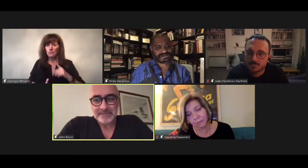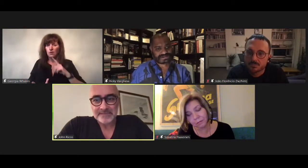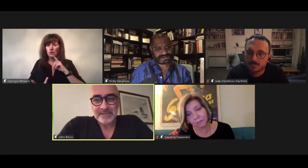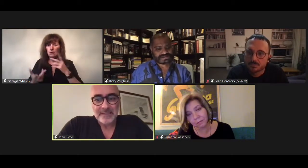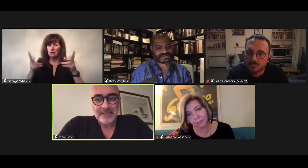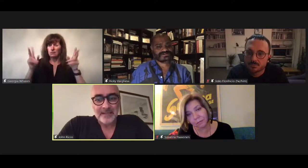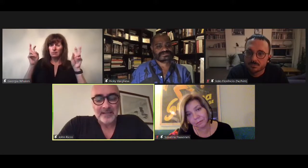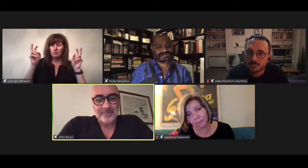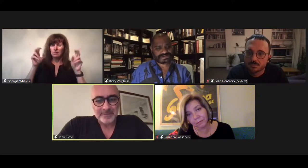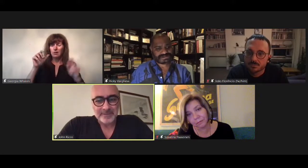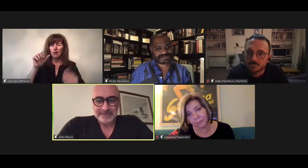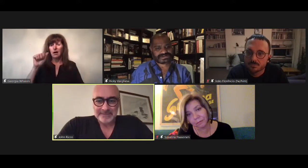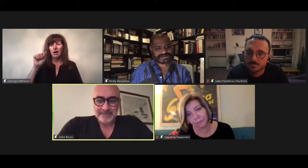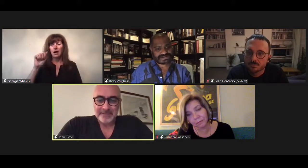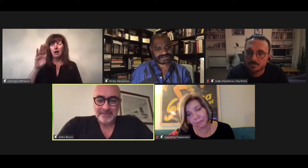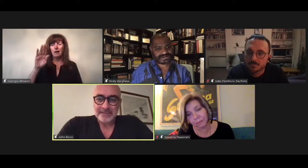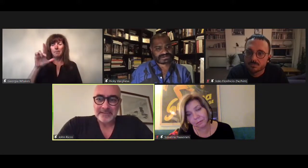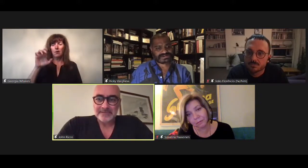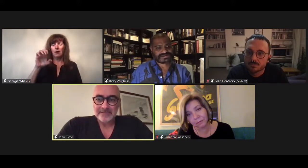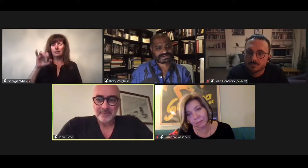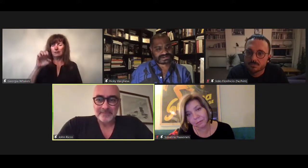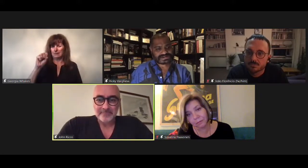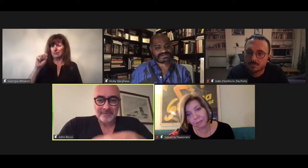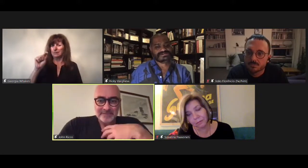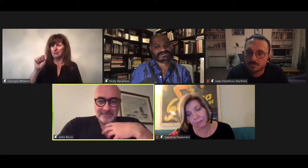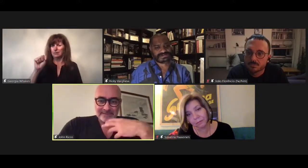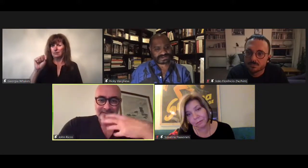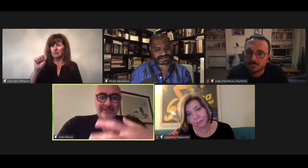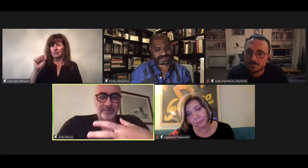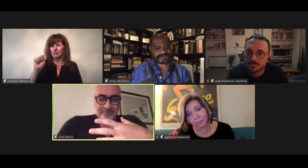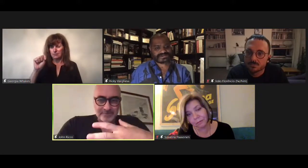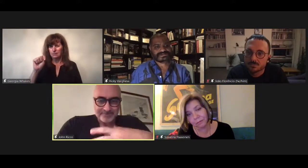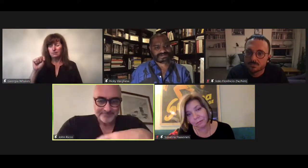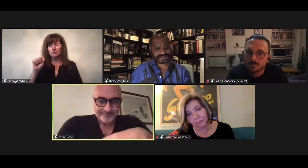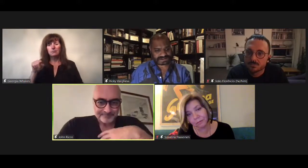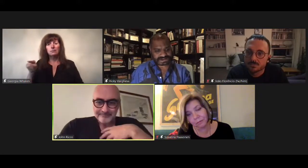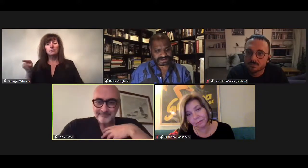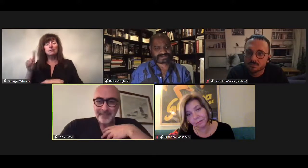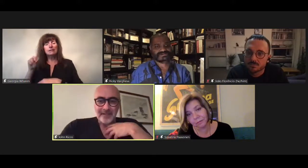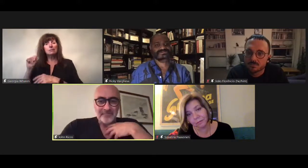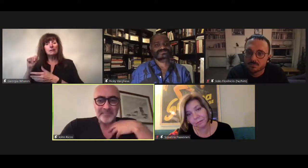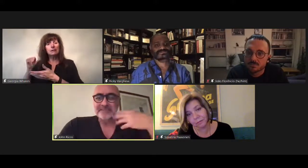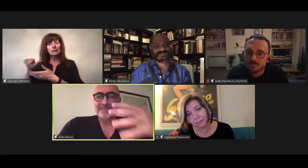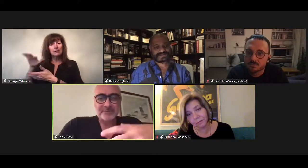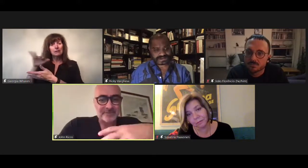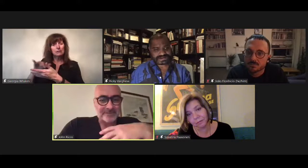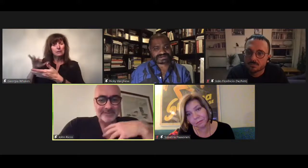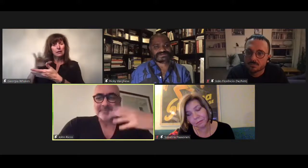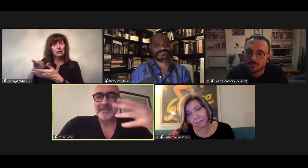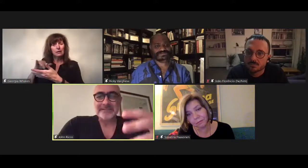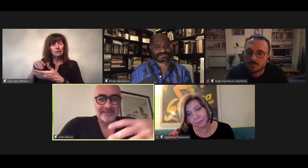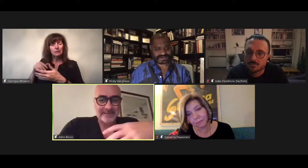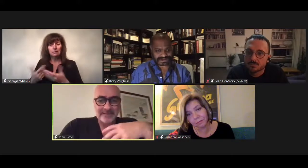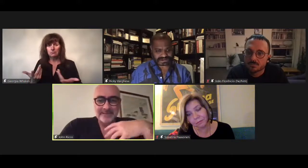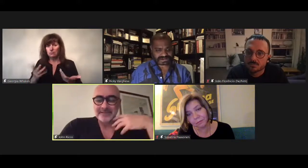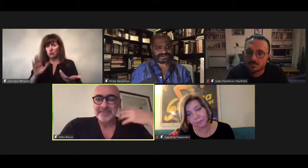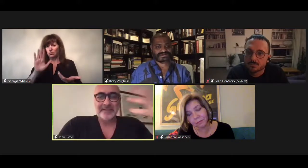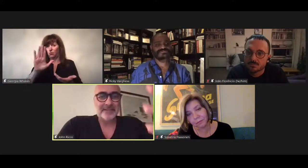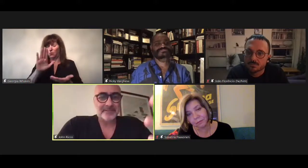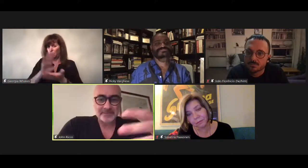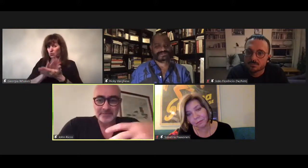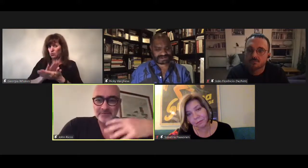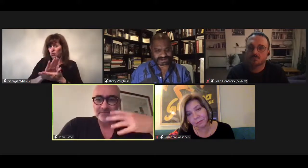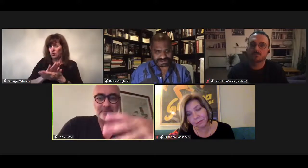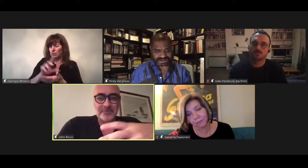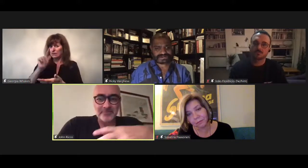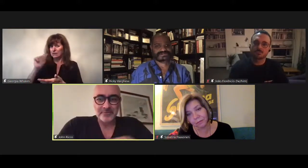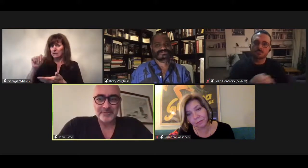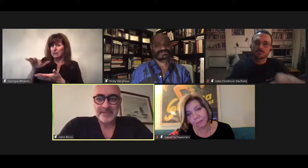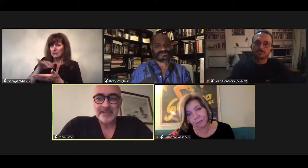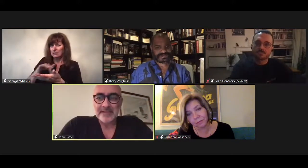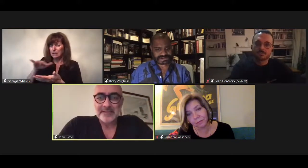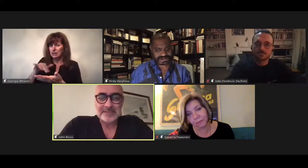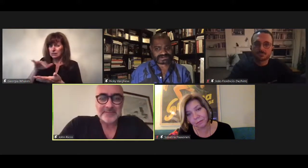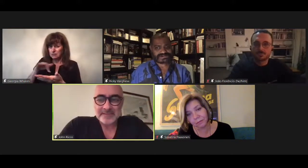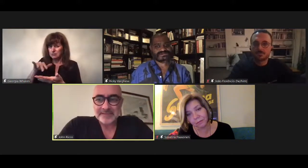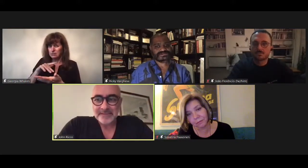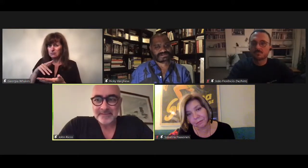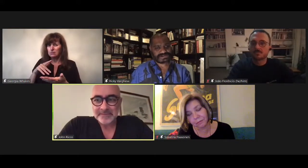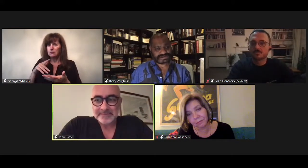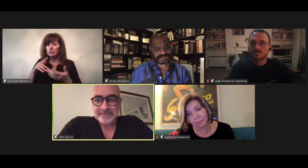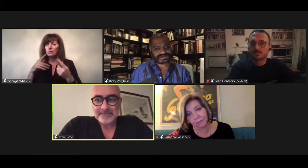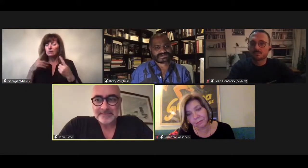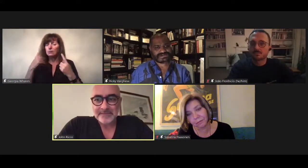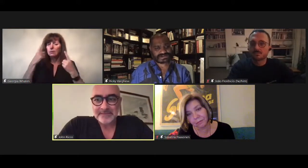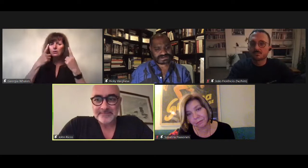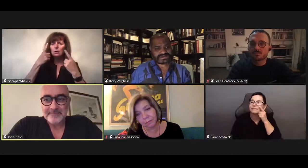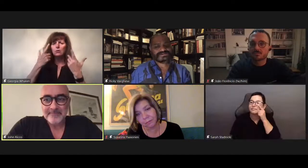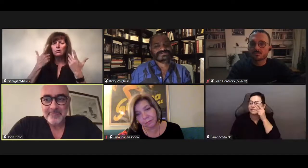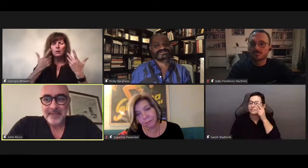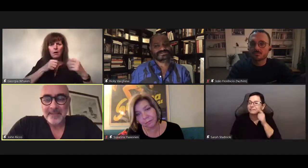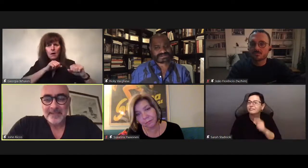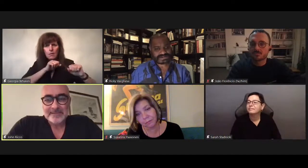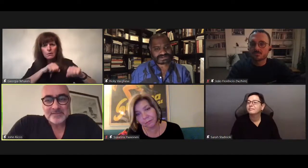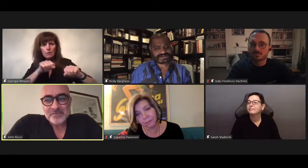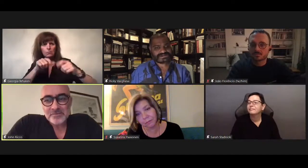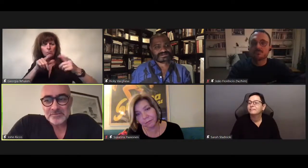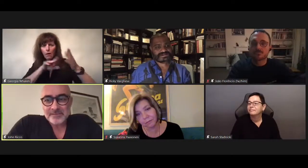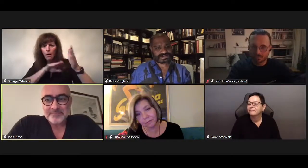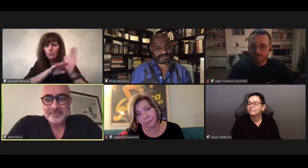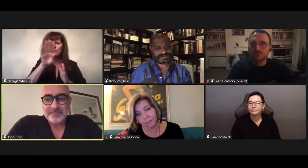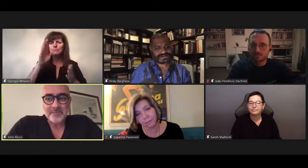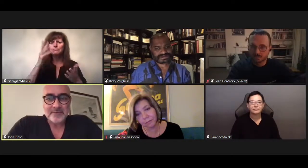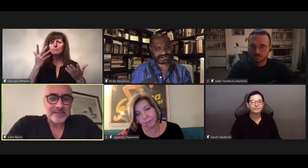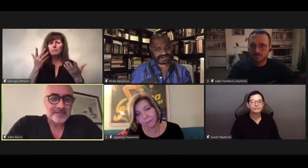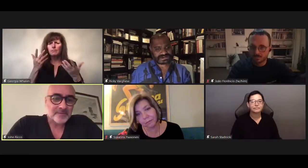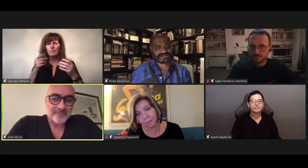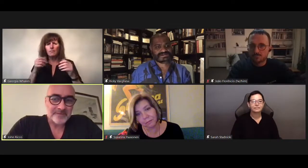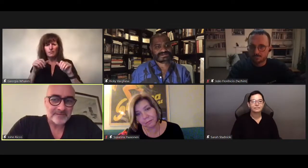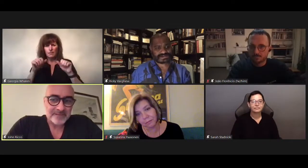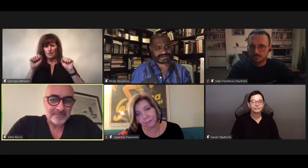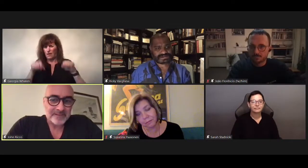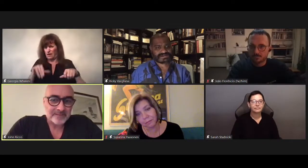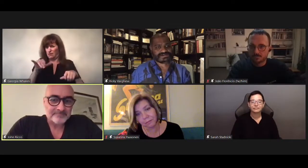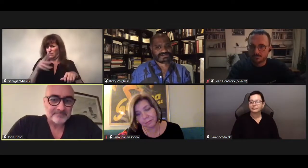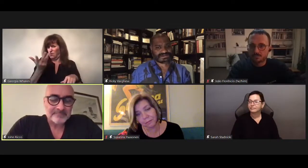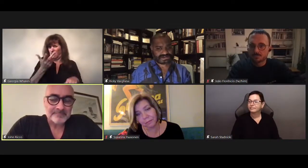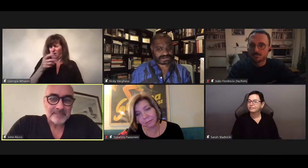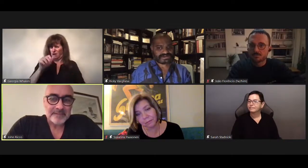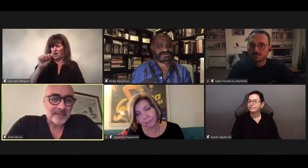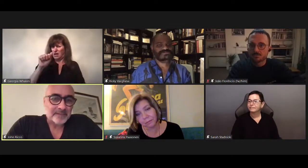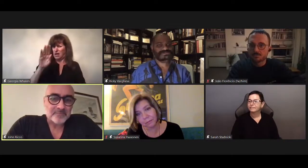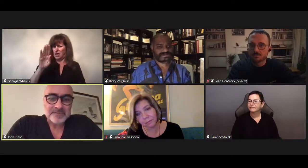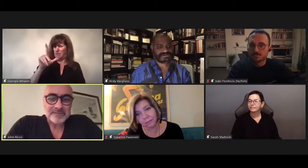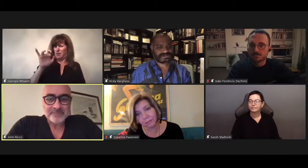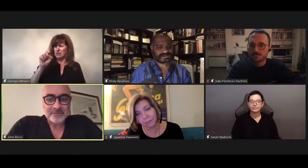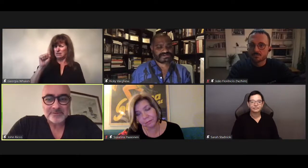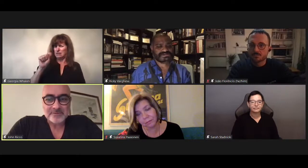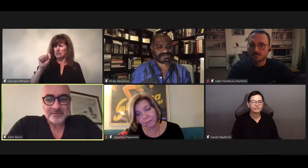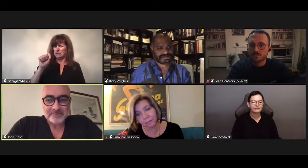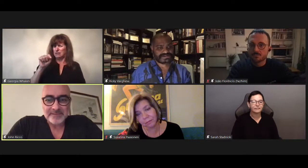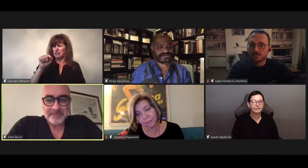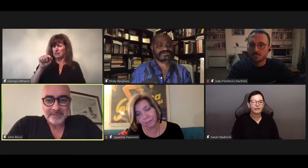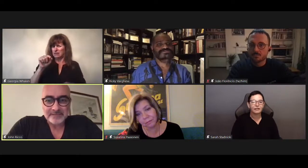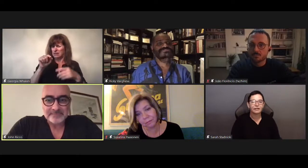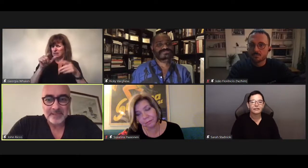That it’s all on teh potential of becoming.